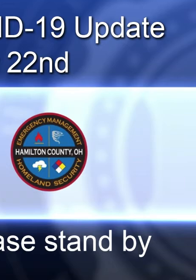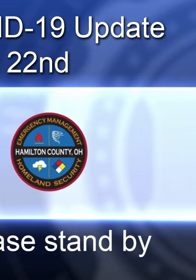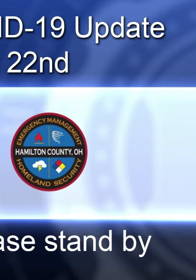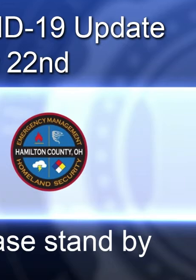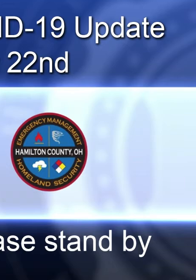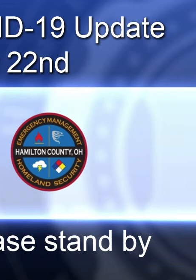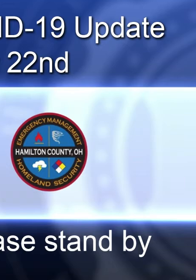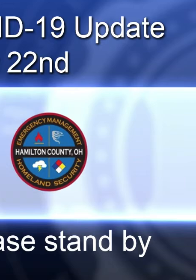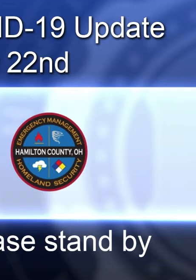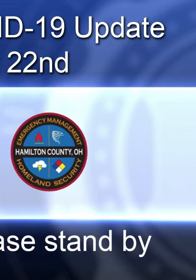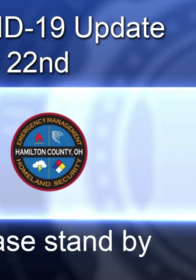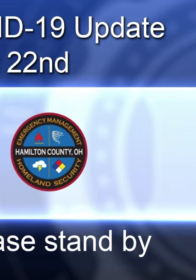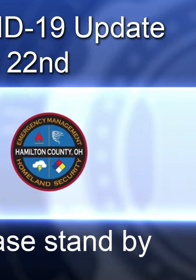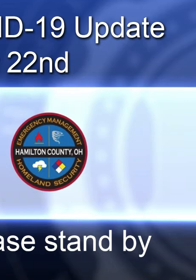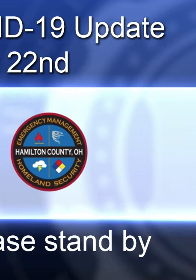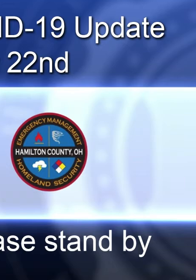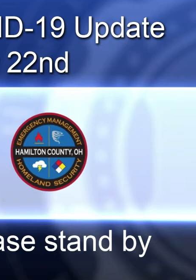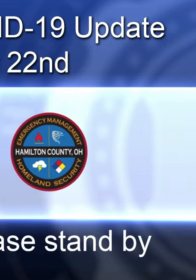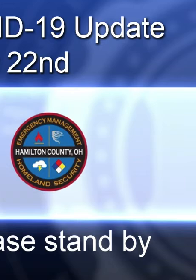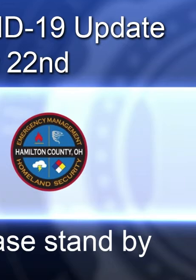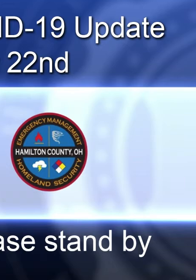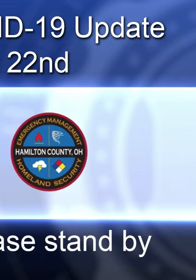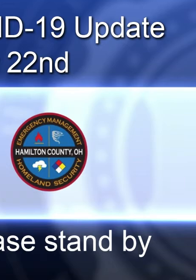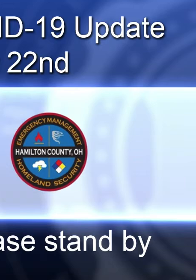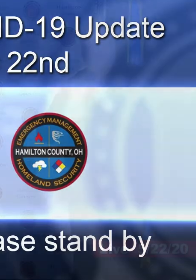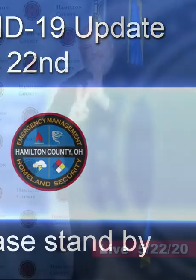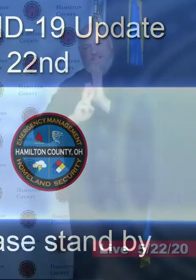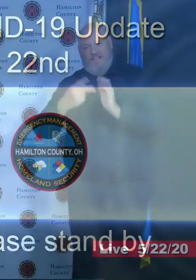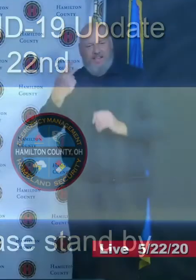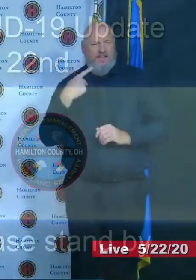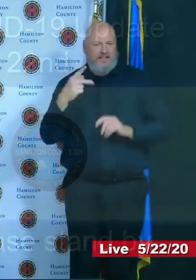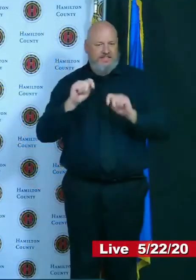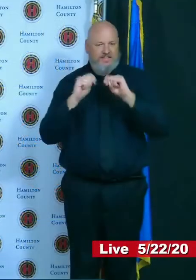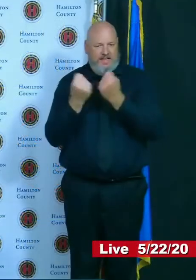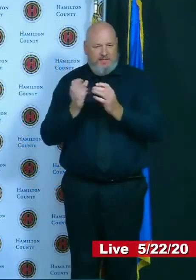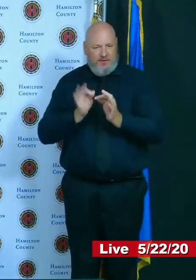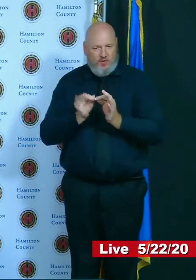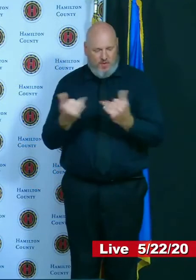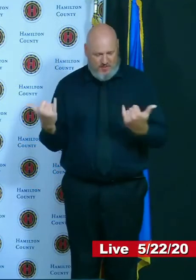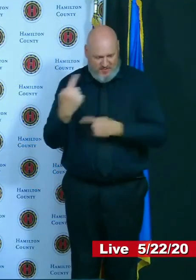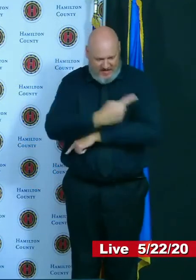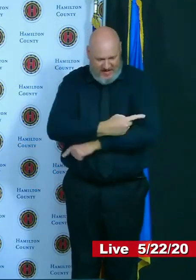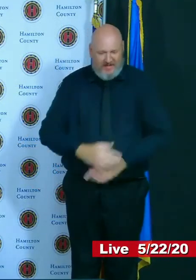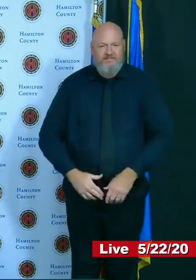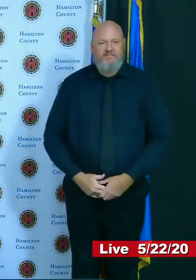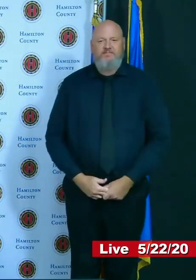thanks to Jay and Vicky for interpreting for us today as always we're going to